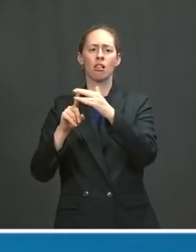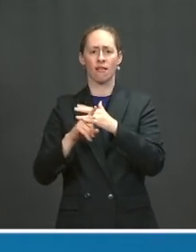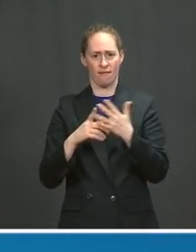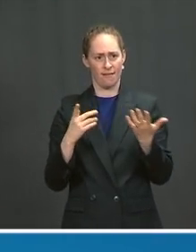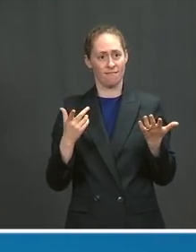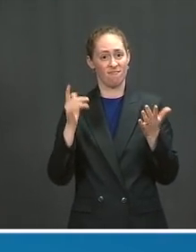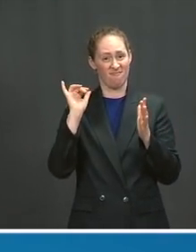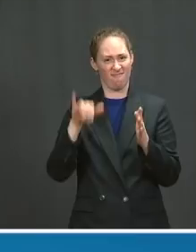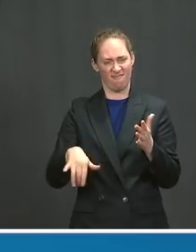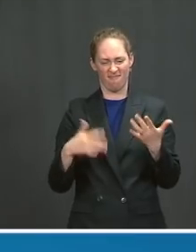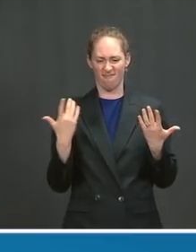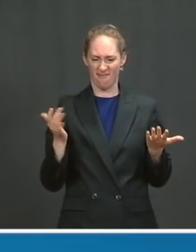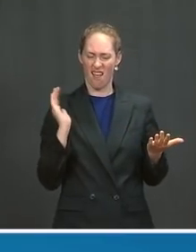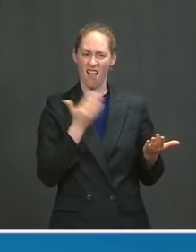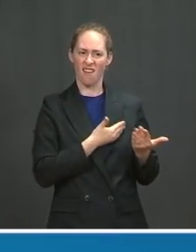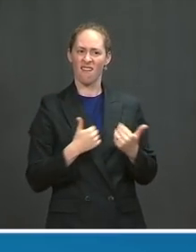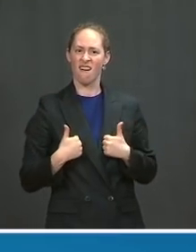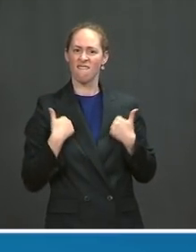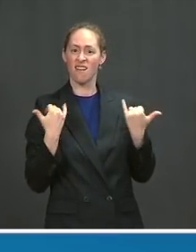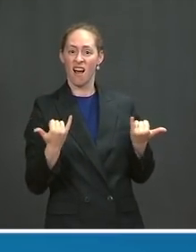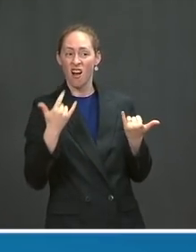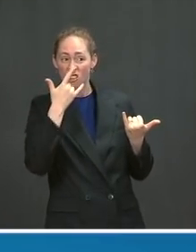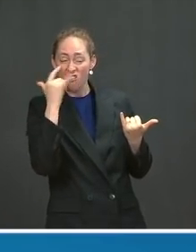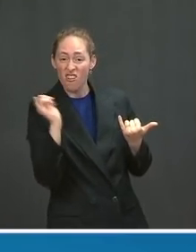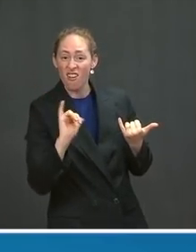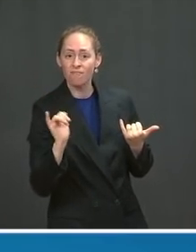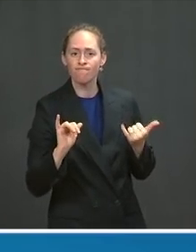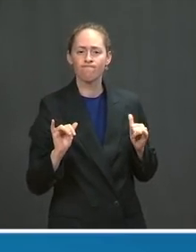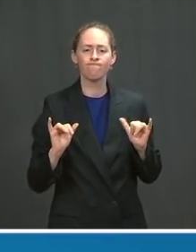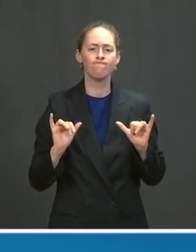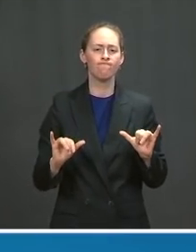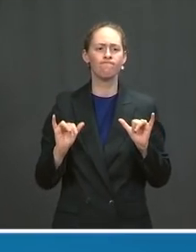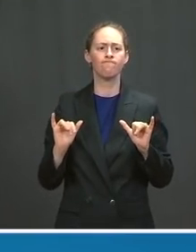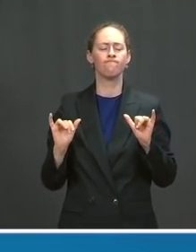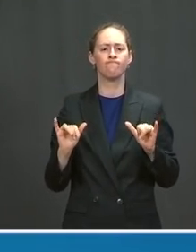and it is unlike any era that came before.